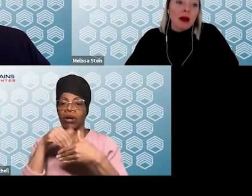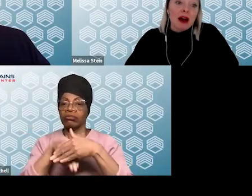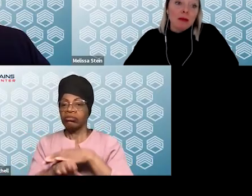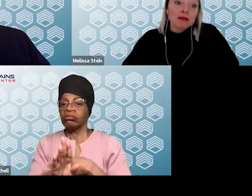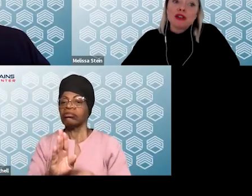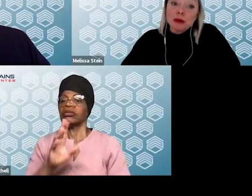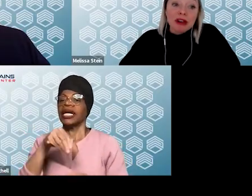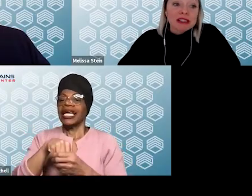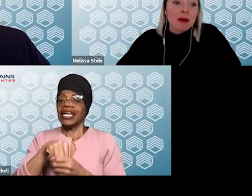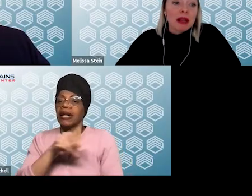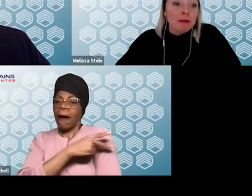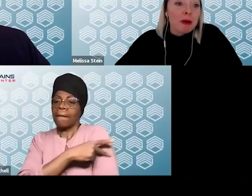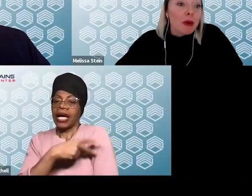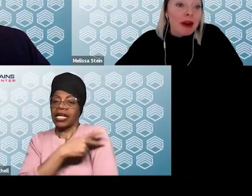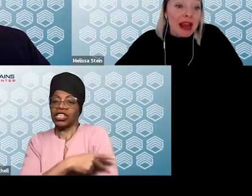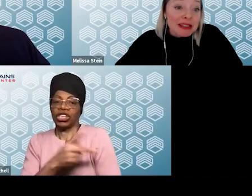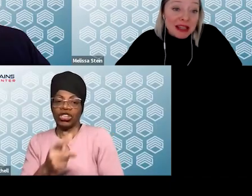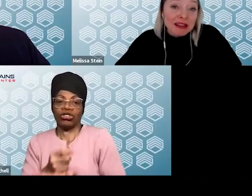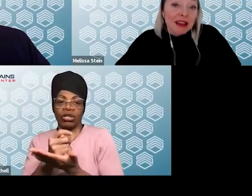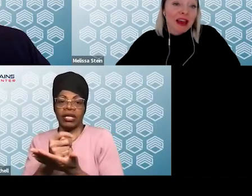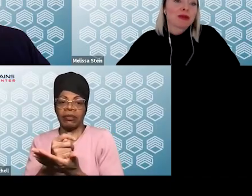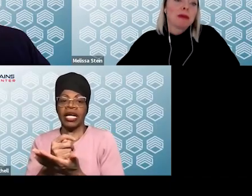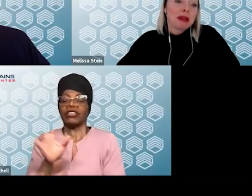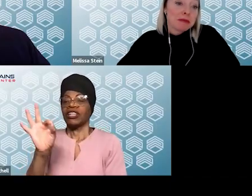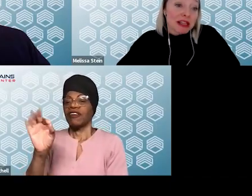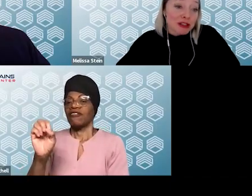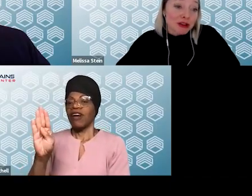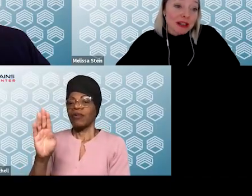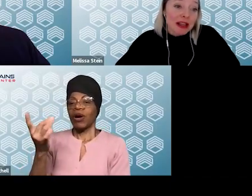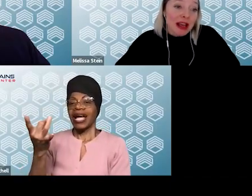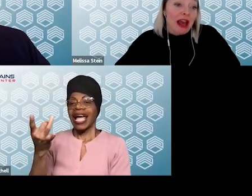So two events coming up February 18th at 3:00 PM Eastern,